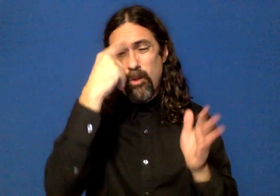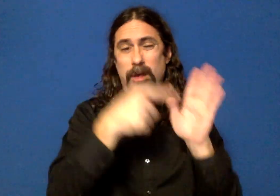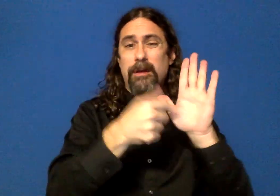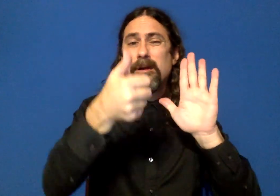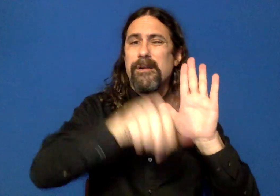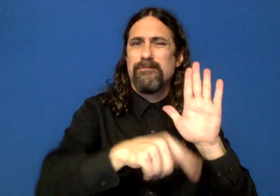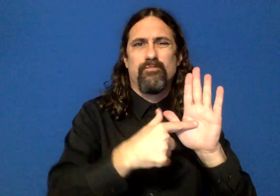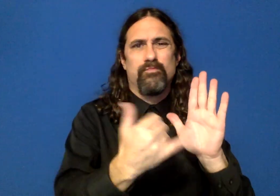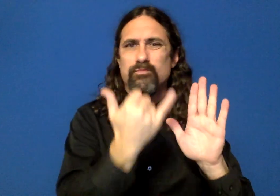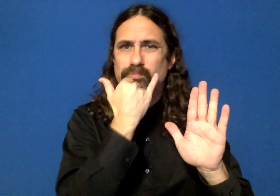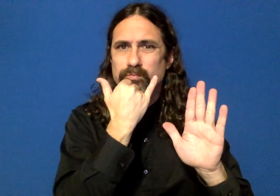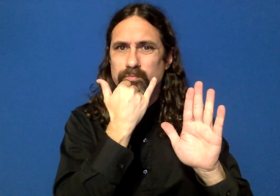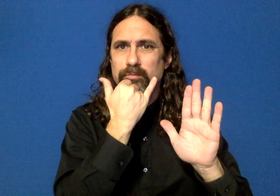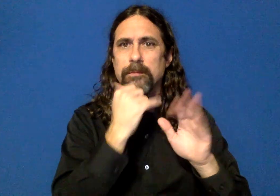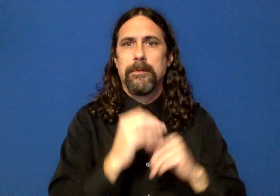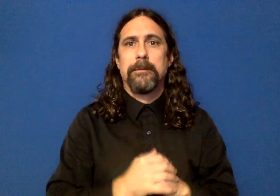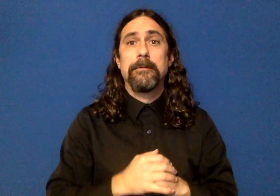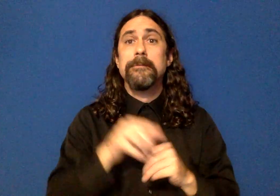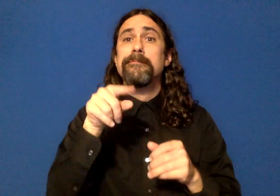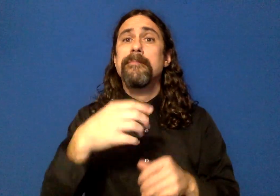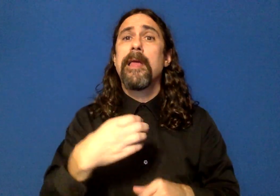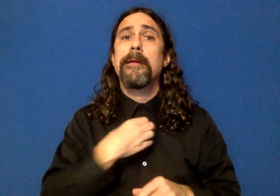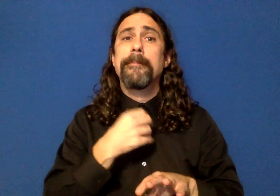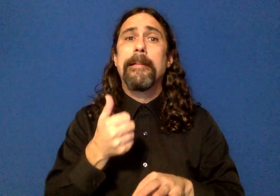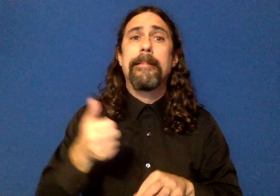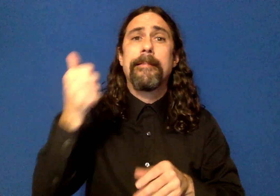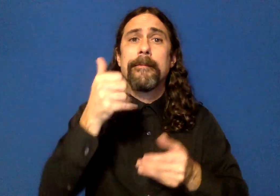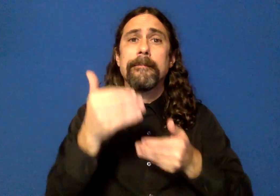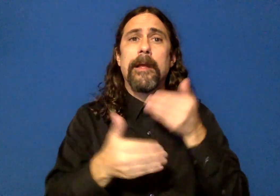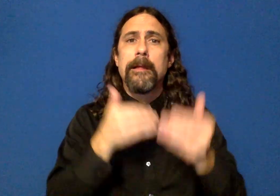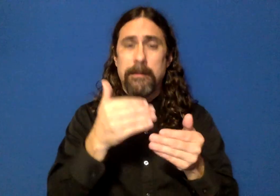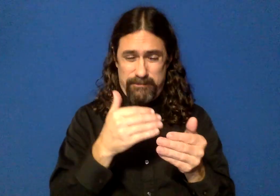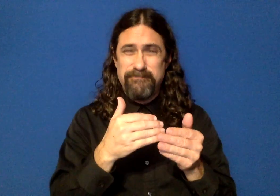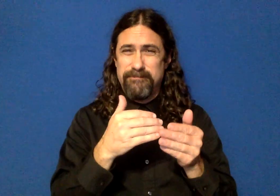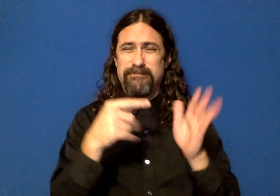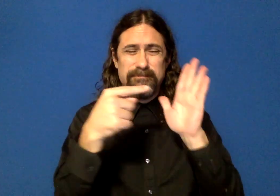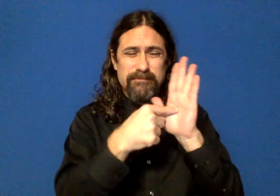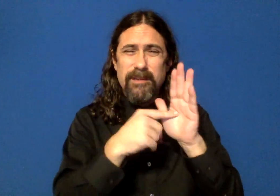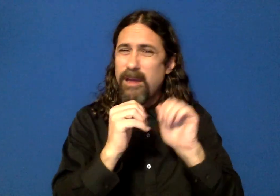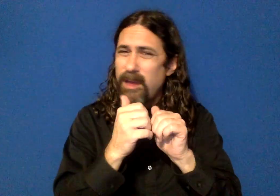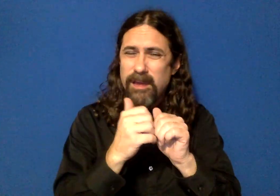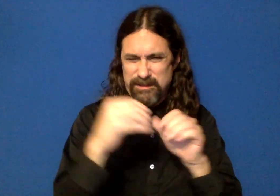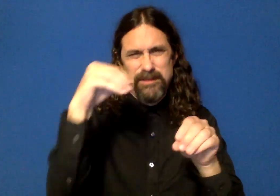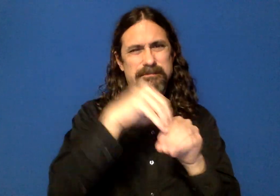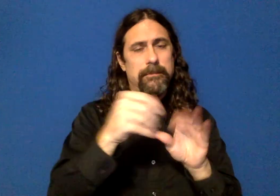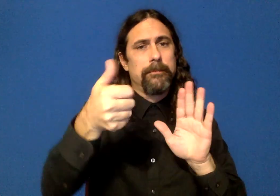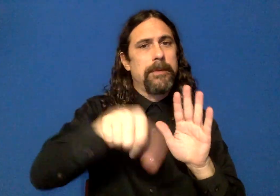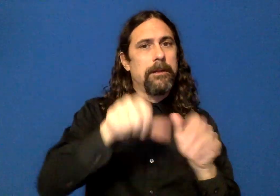* If you want to appeal, act quickly you will only have a limited time